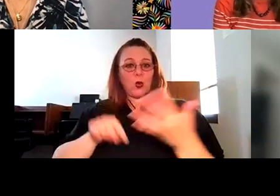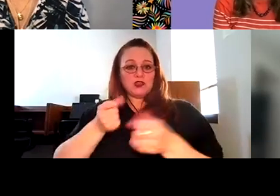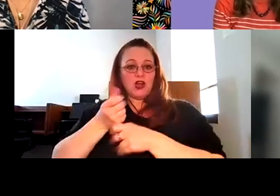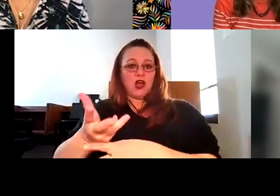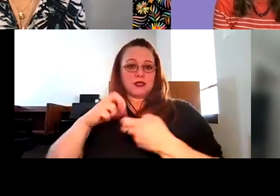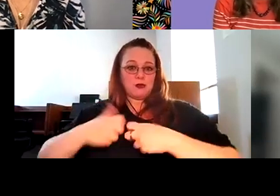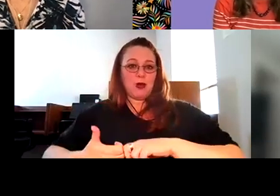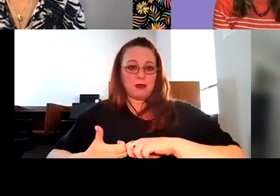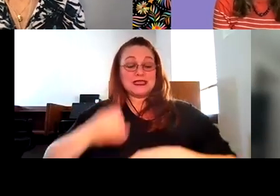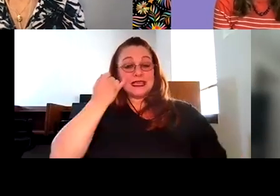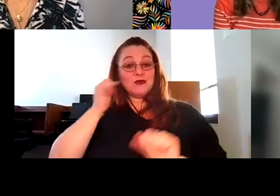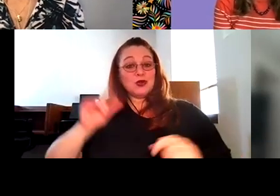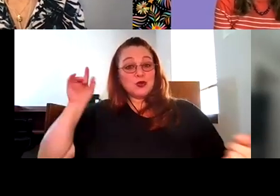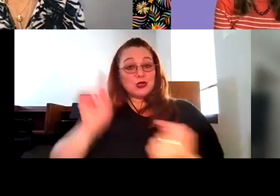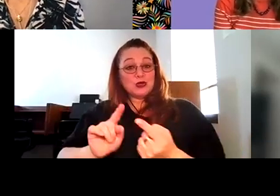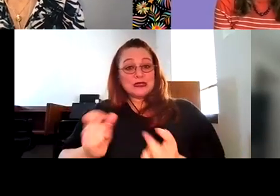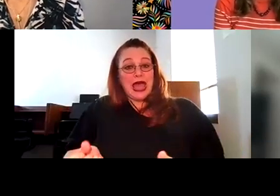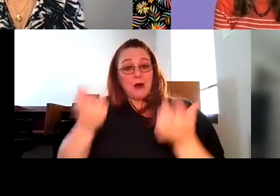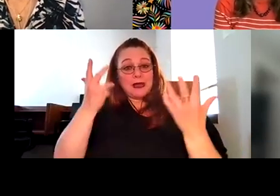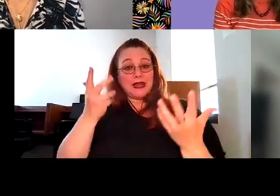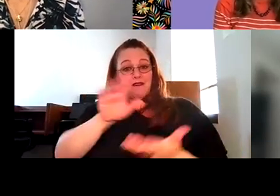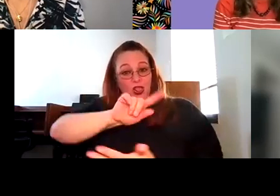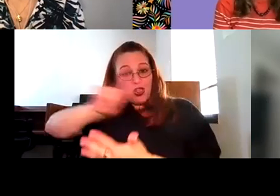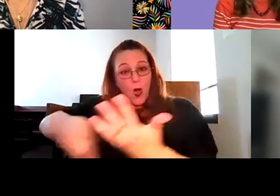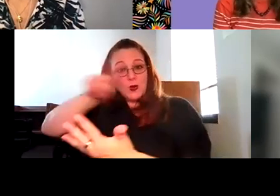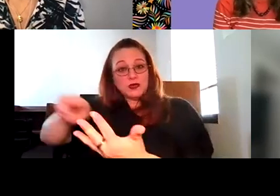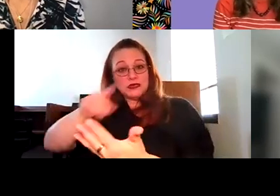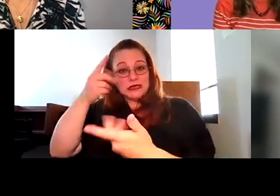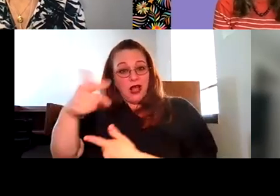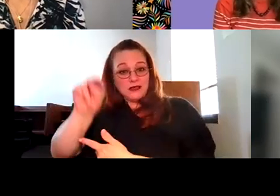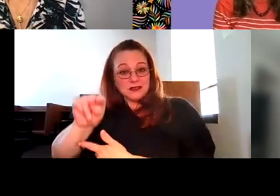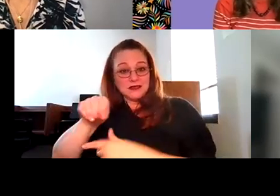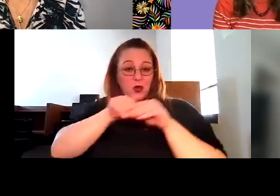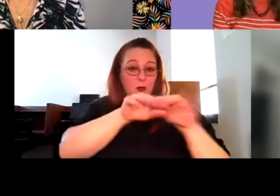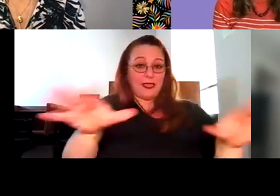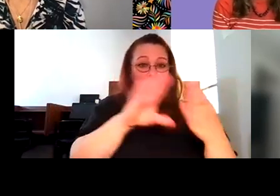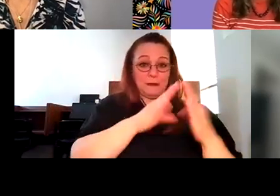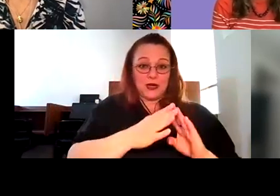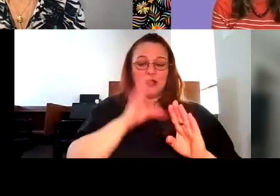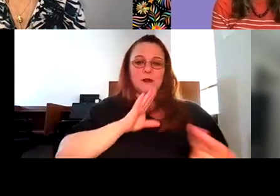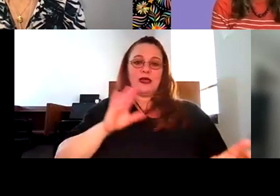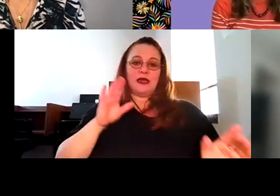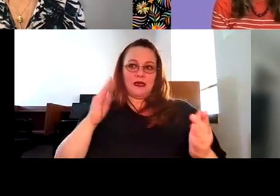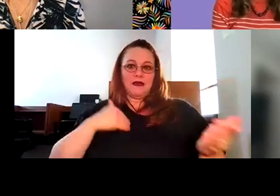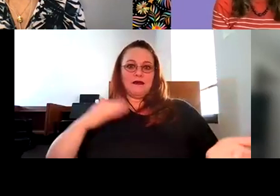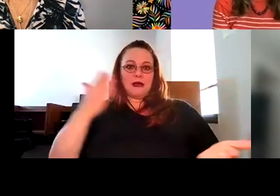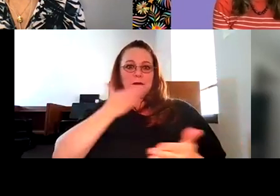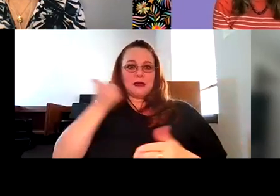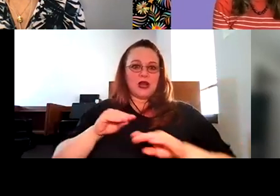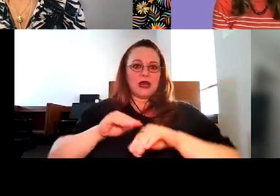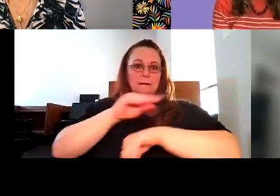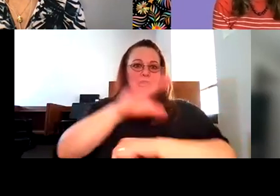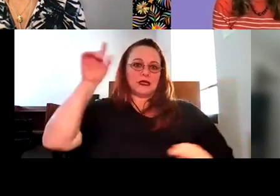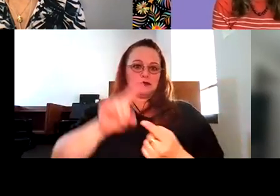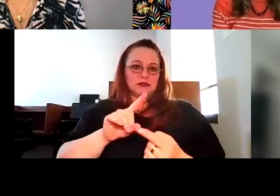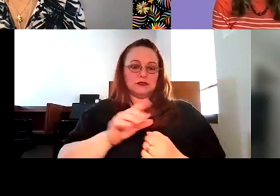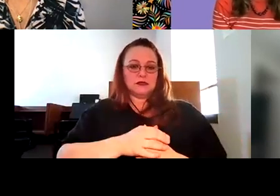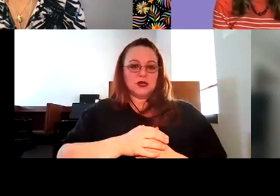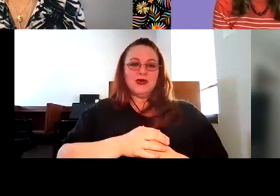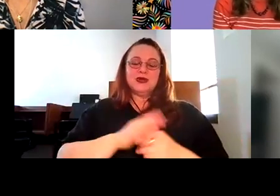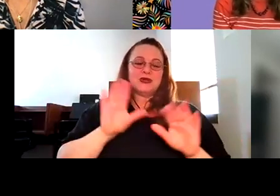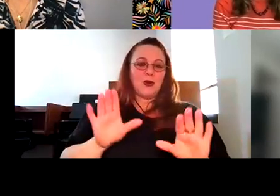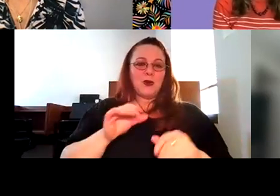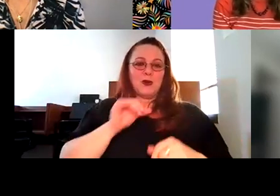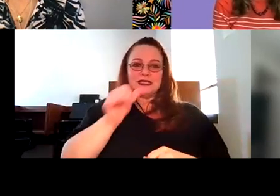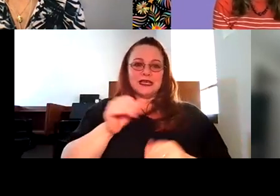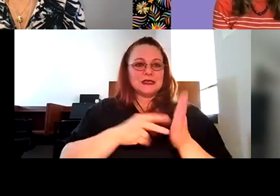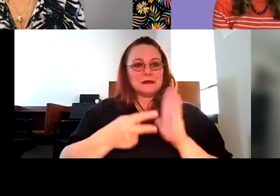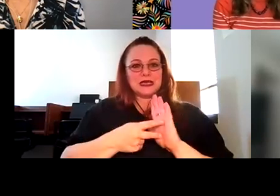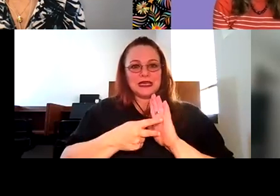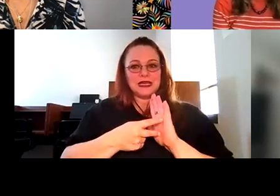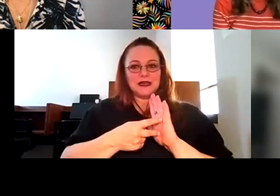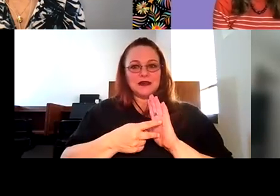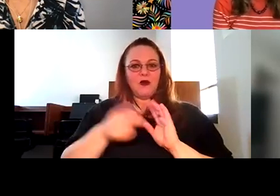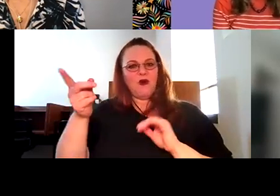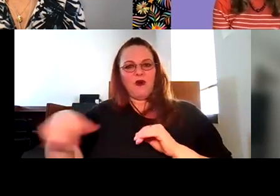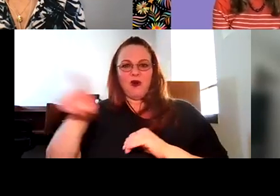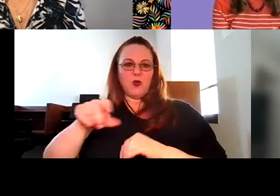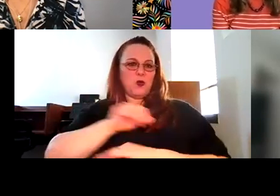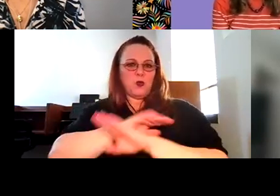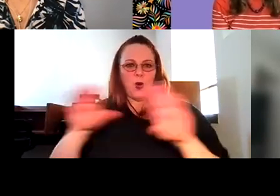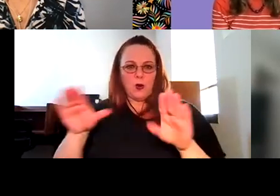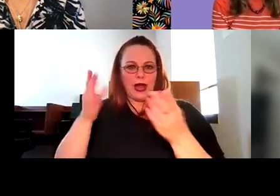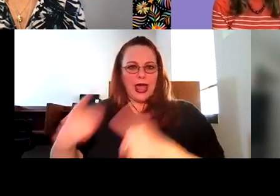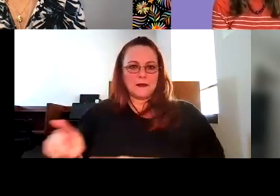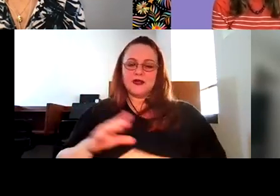Robyn Thomas: the flow of those guns into those communities that alone would have a positive impact of some type within those communities. So it doesn't it absolve um that from happening. But I do think you know the legal illegal gun